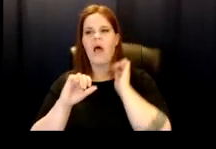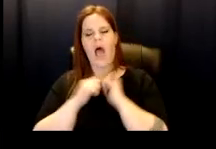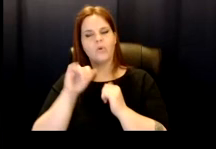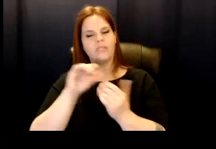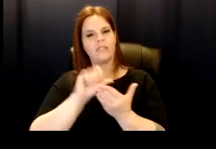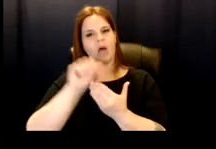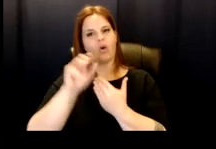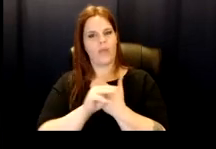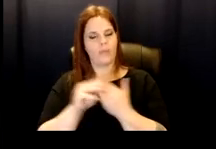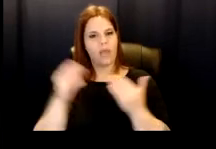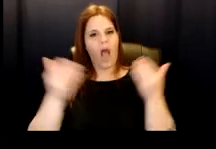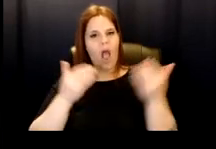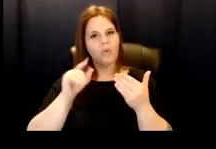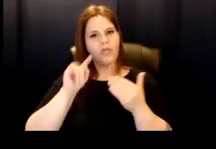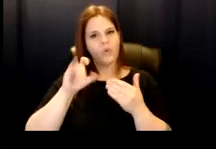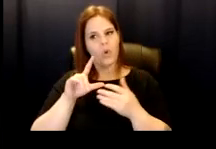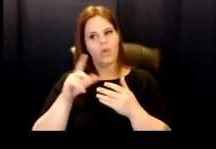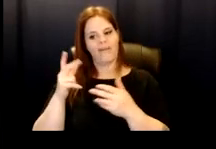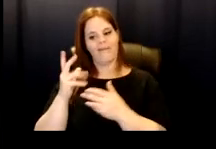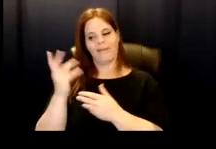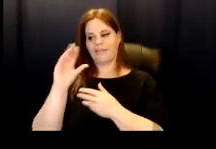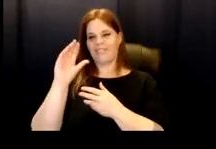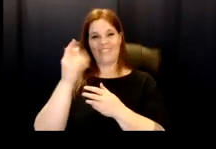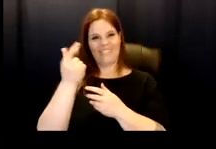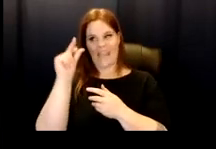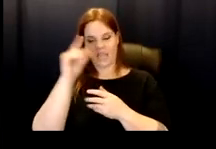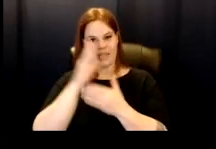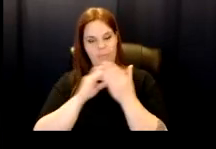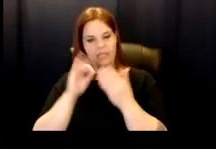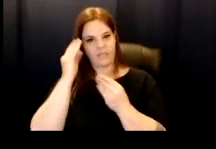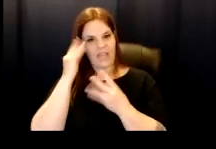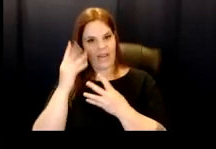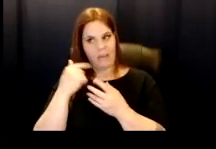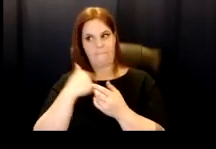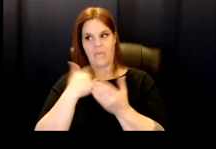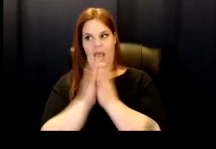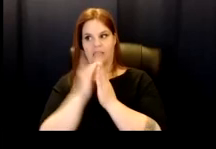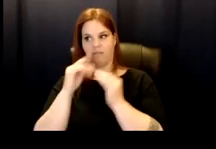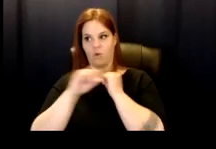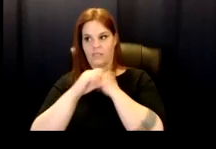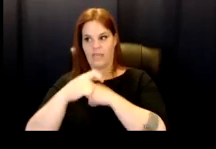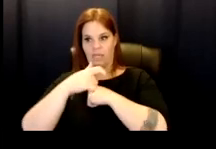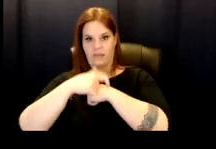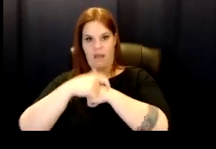tool incorporate that piece of data. Right? Me asking for more time on a test because